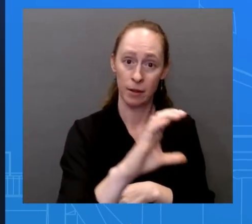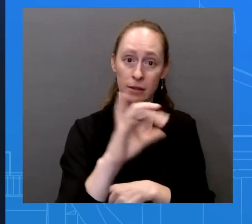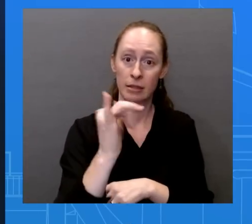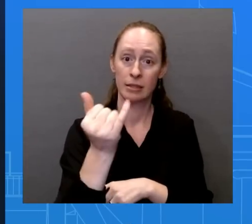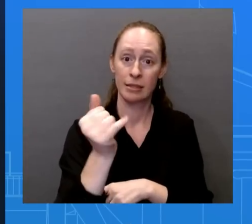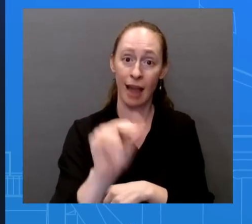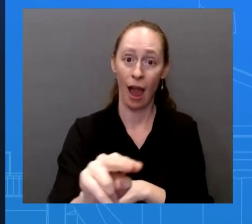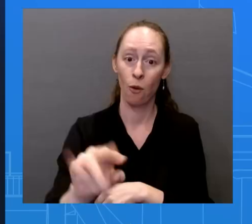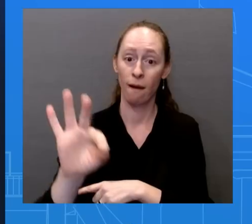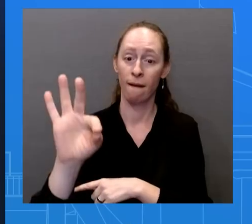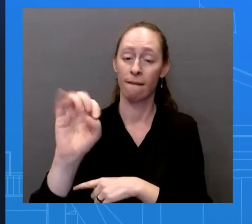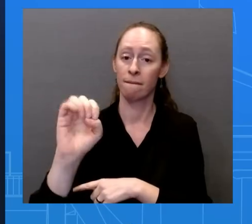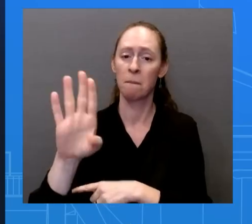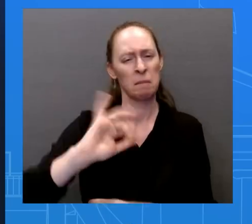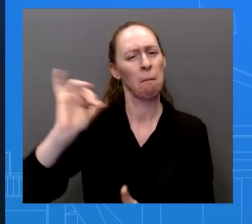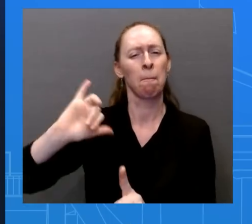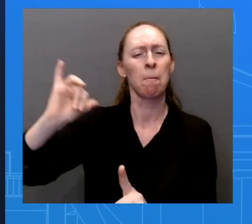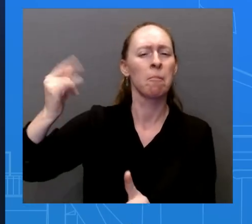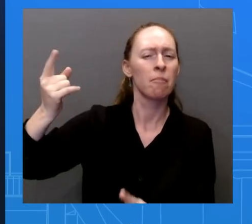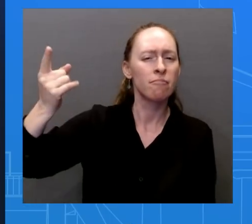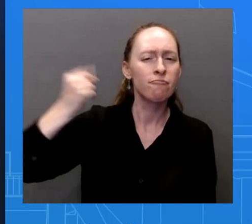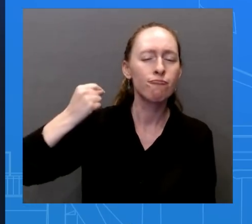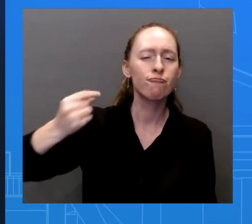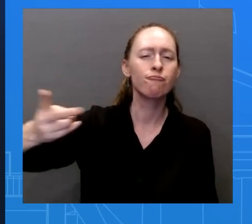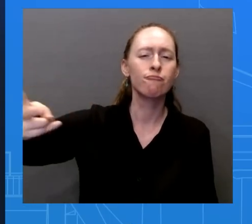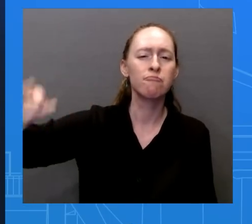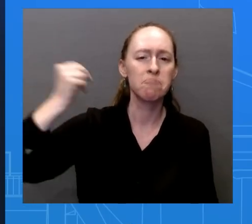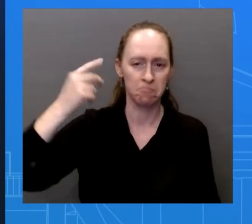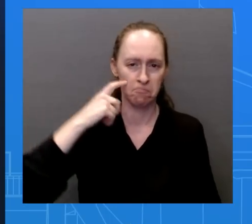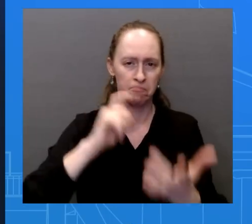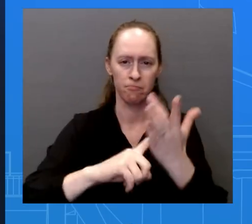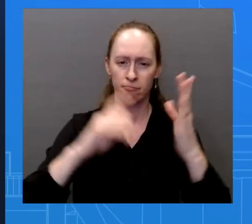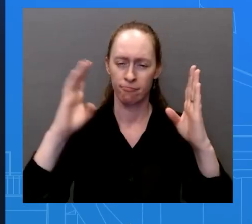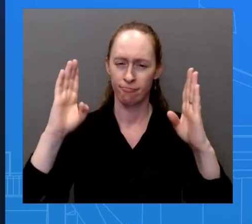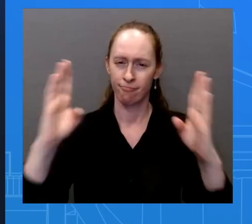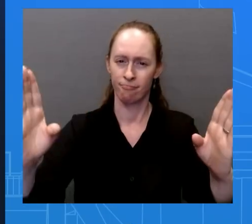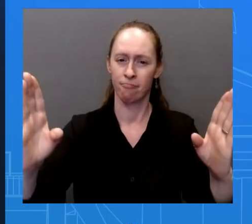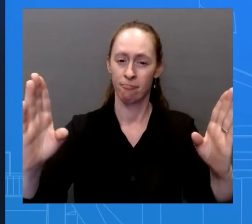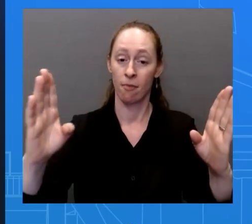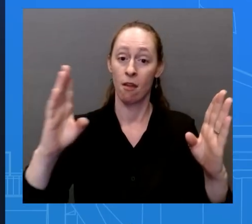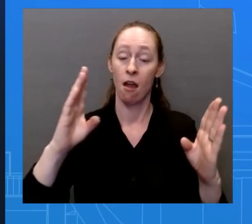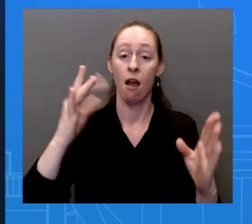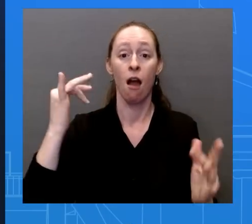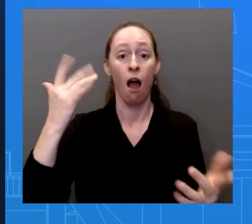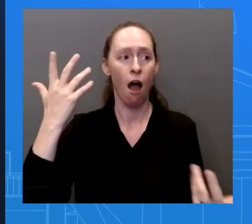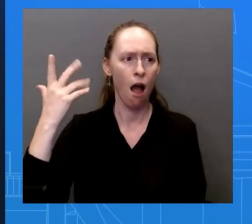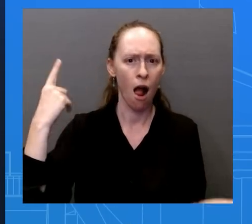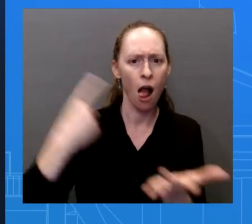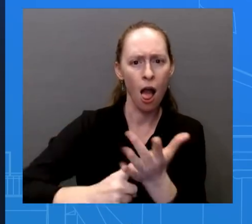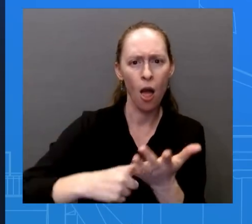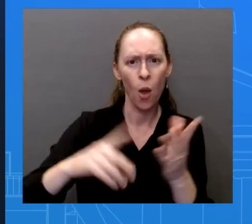I think people should go get vaccinated before Halloween. Why Halloween? Because it takes a couple of weeks for your immune system to,